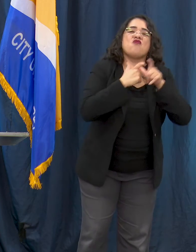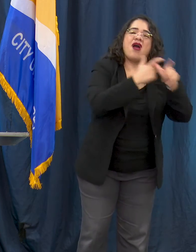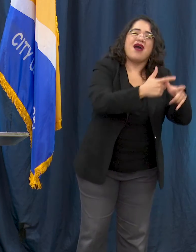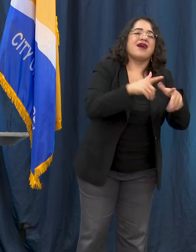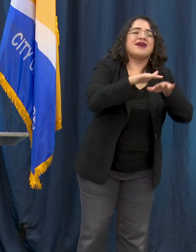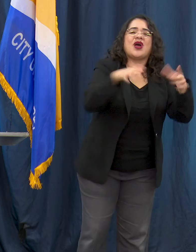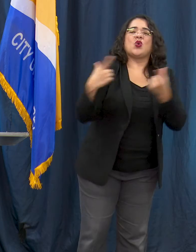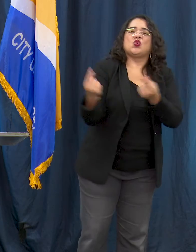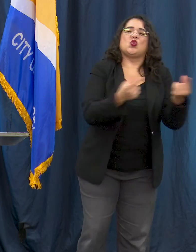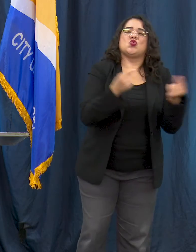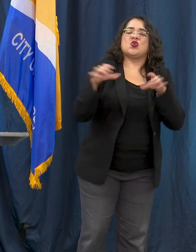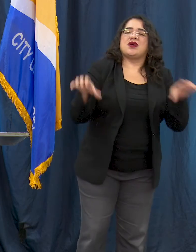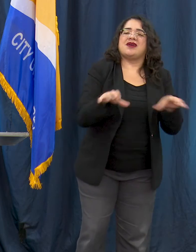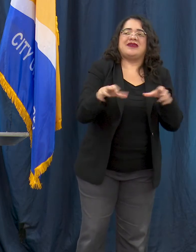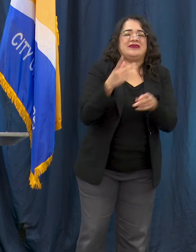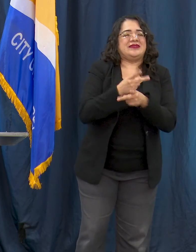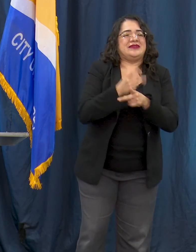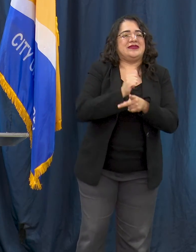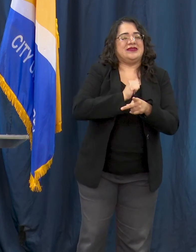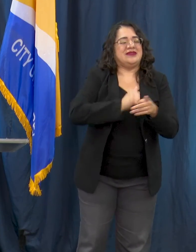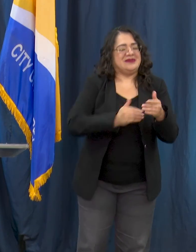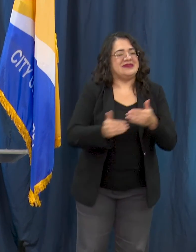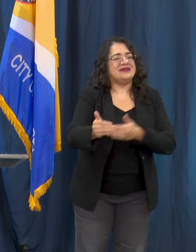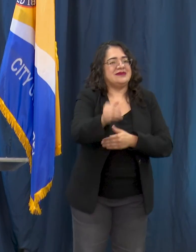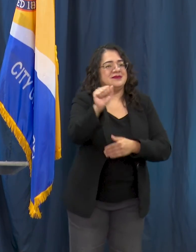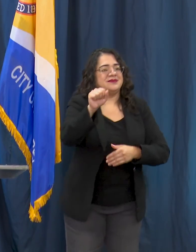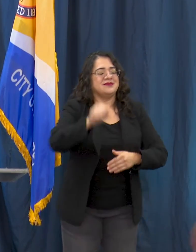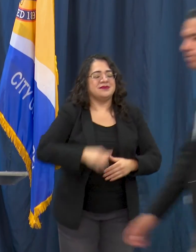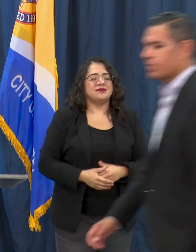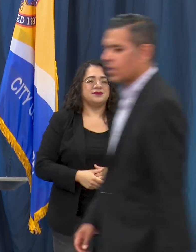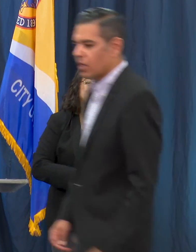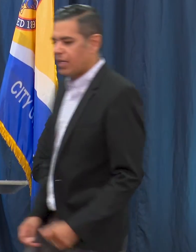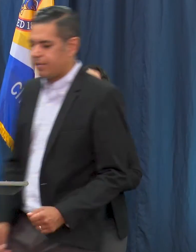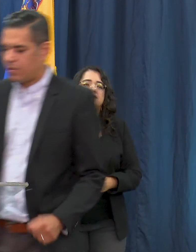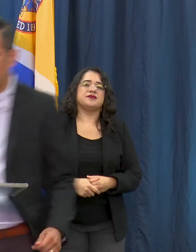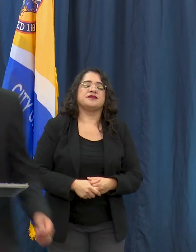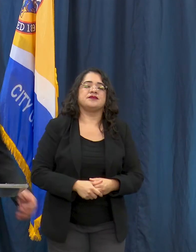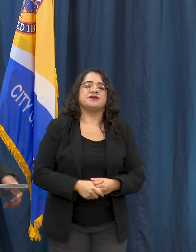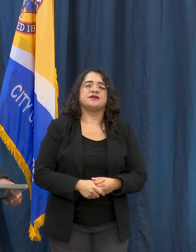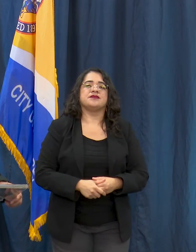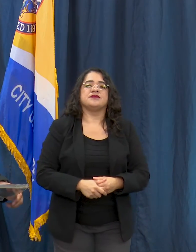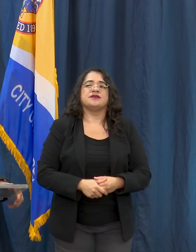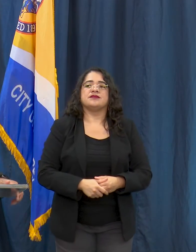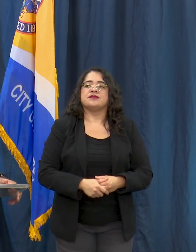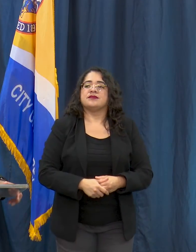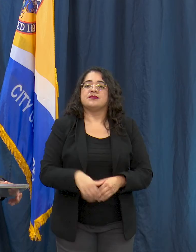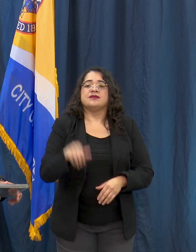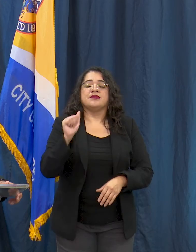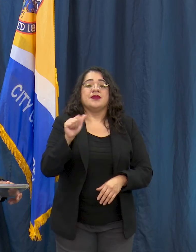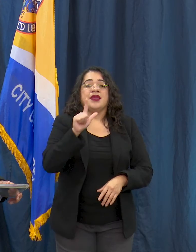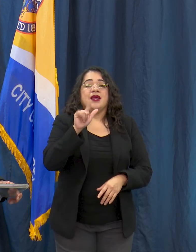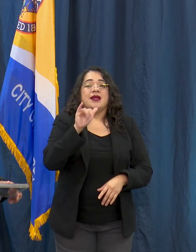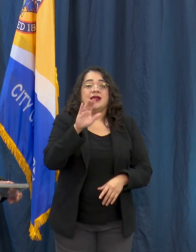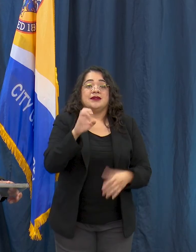Thank you Kelly, that's it Mr. Mayor. Great, we're going to have Alice from the Health Department who's going to do our